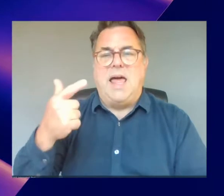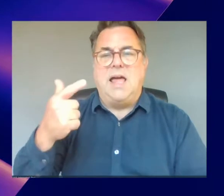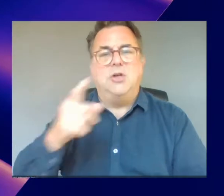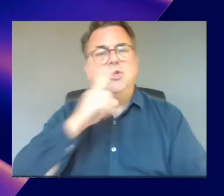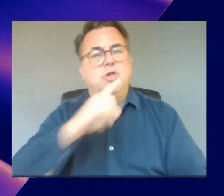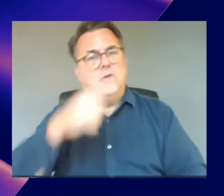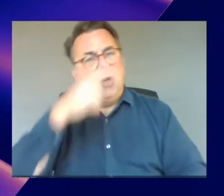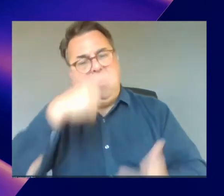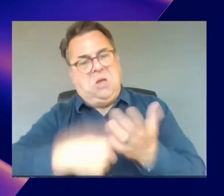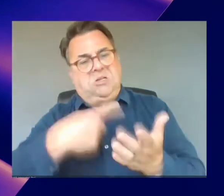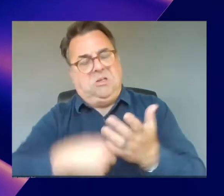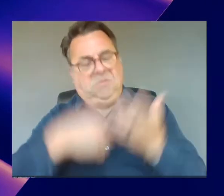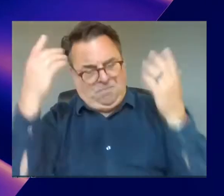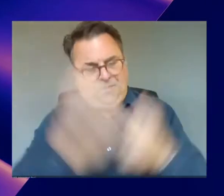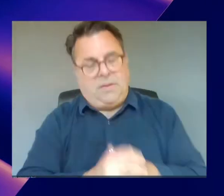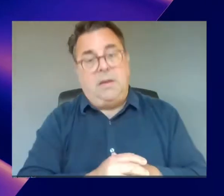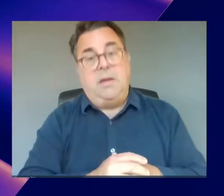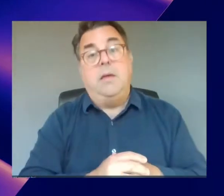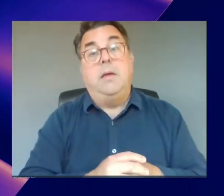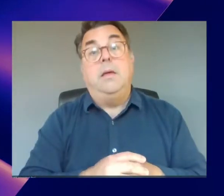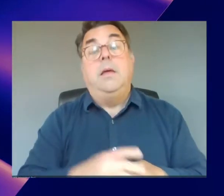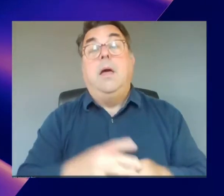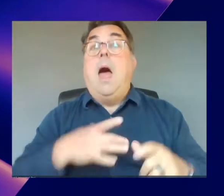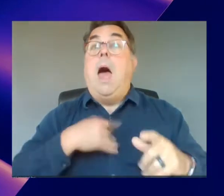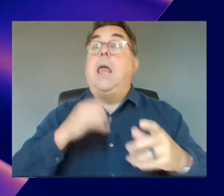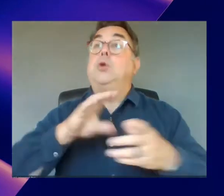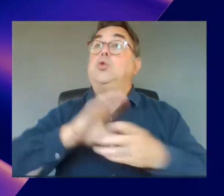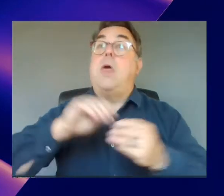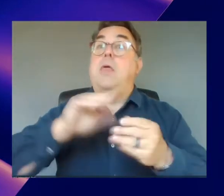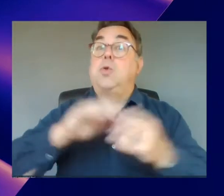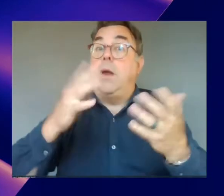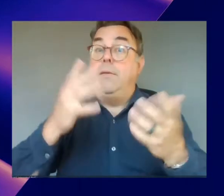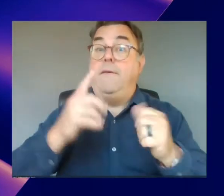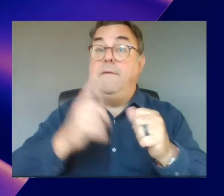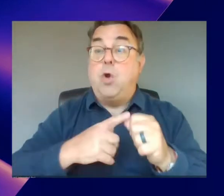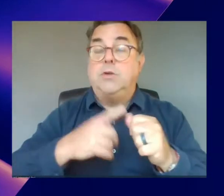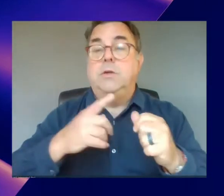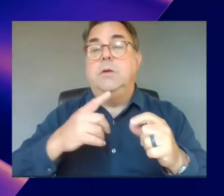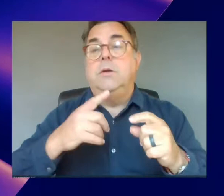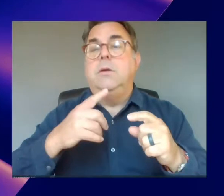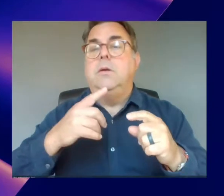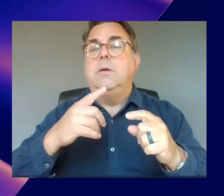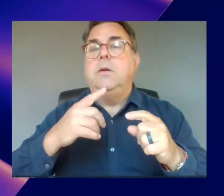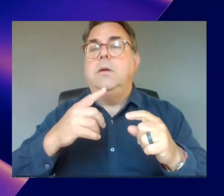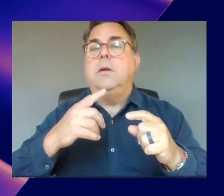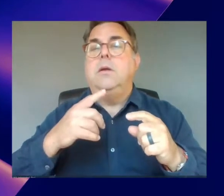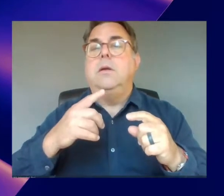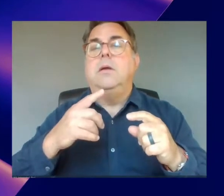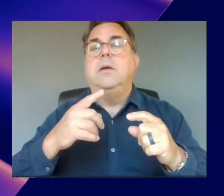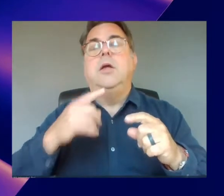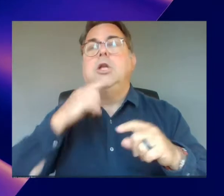So, I like to tell the story by starting with a tale of two different engineering teams.